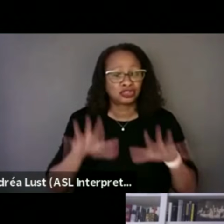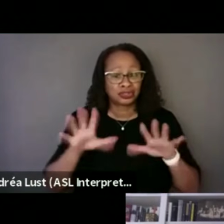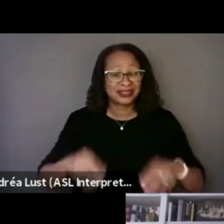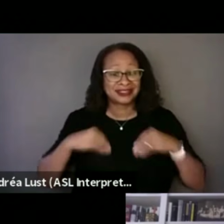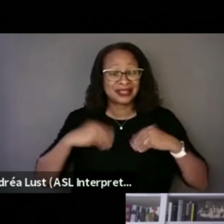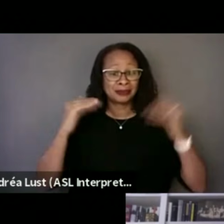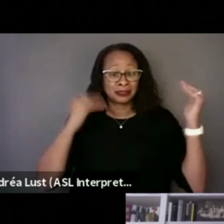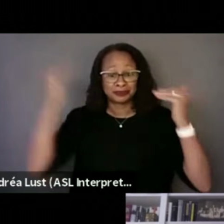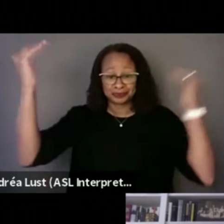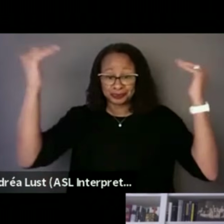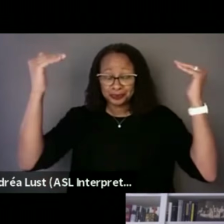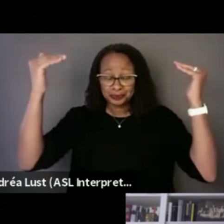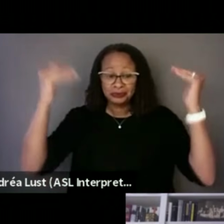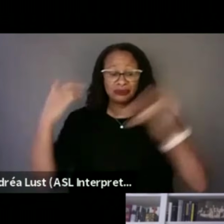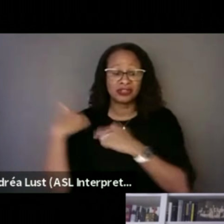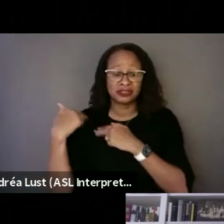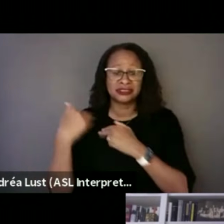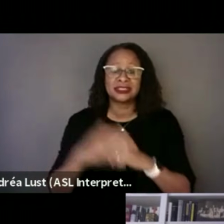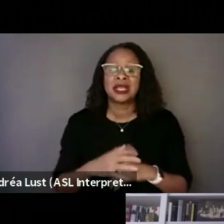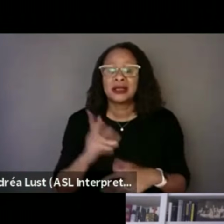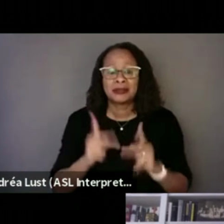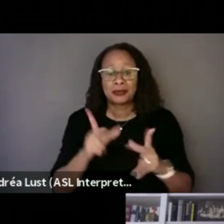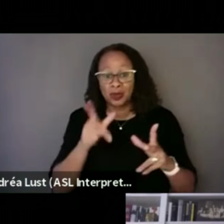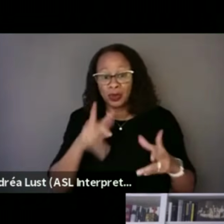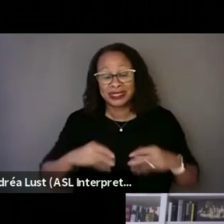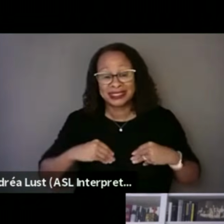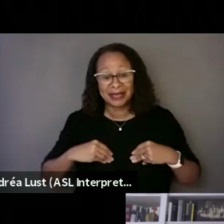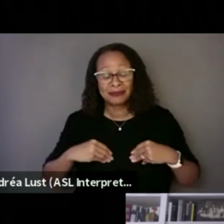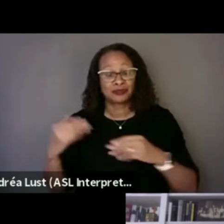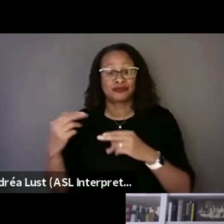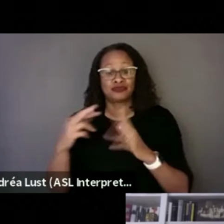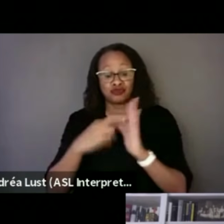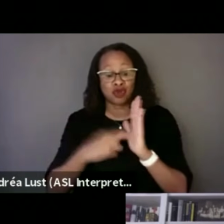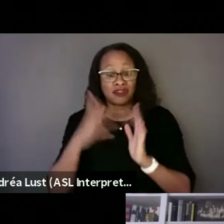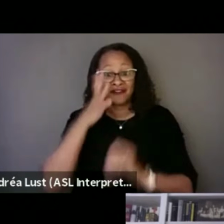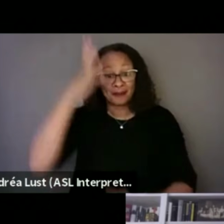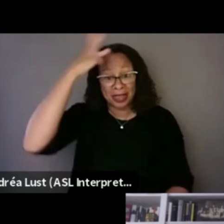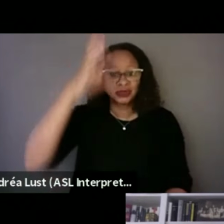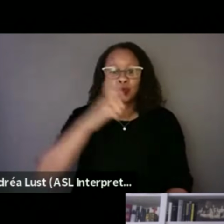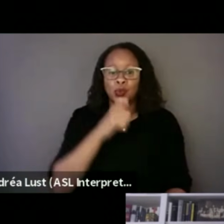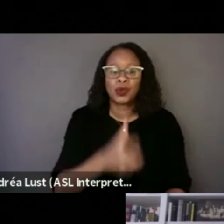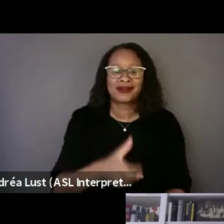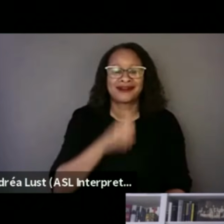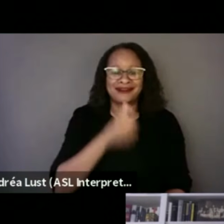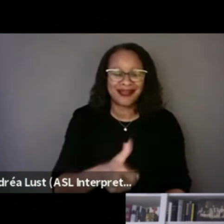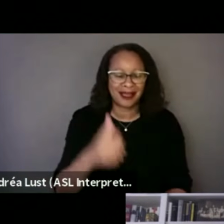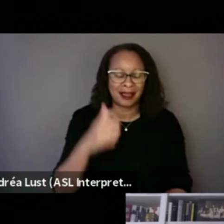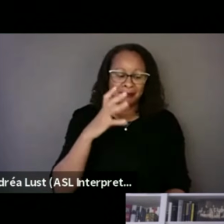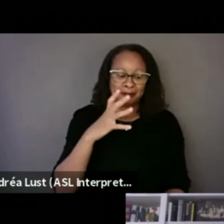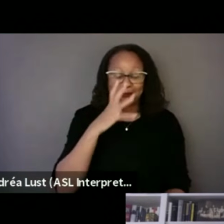the role of parents who are not parents themselves. So, while we talk about parenthood, it isn't actually always a biological parent